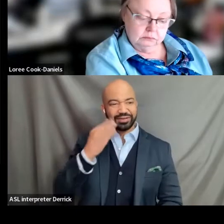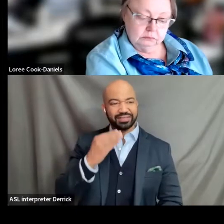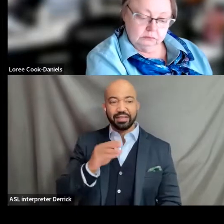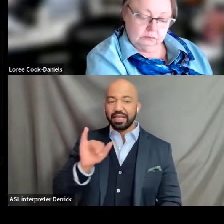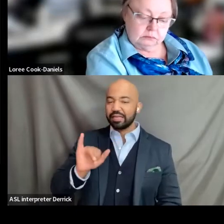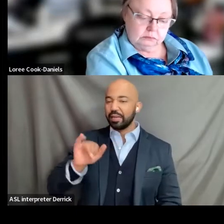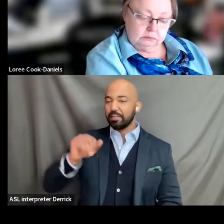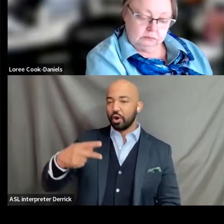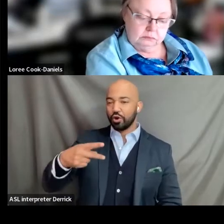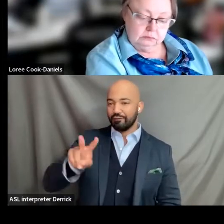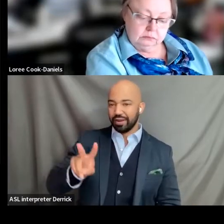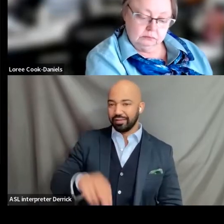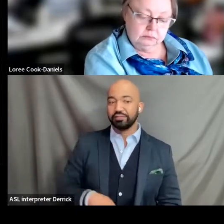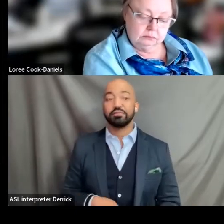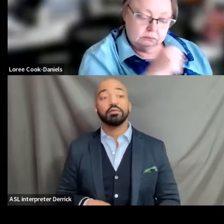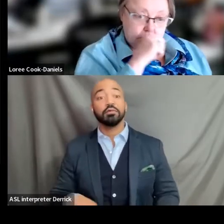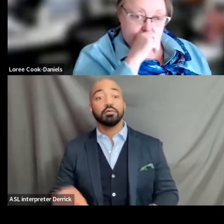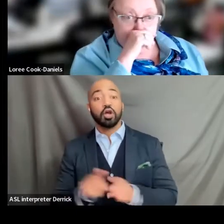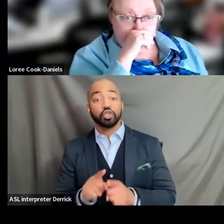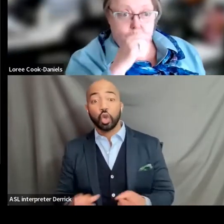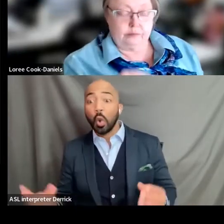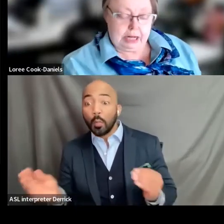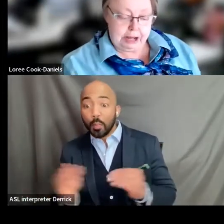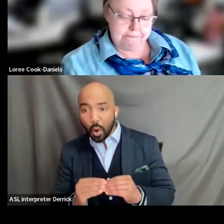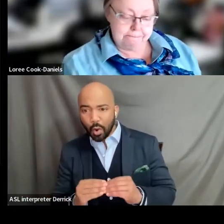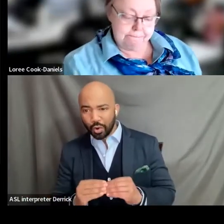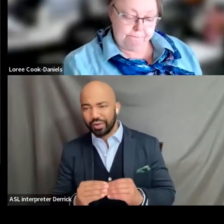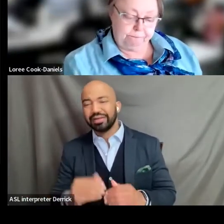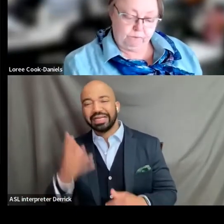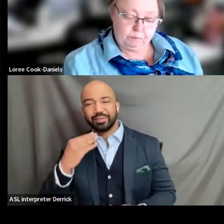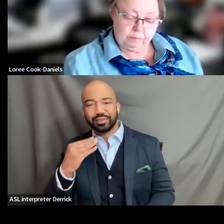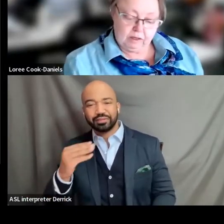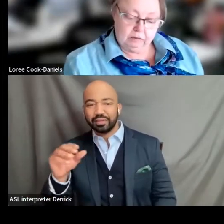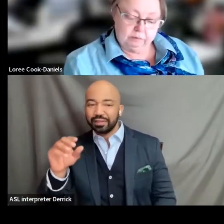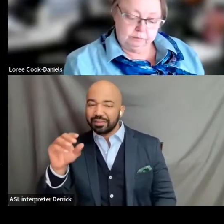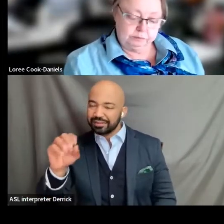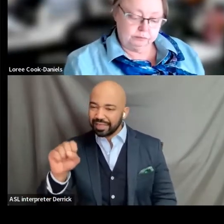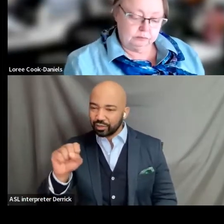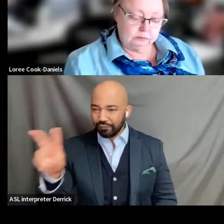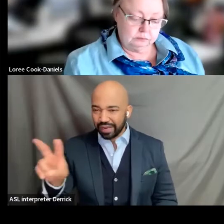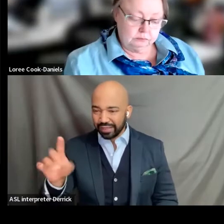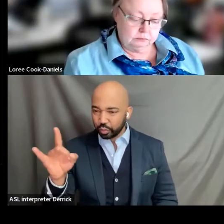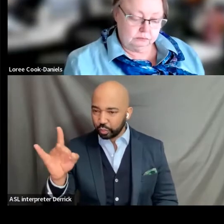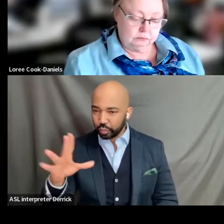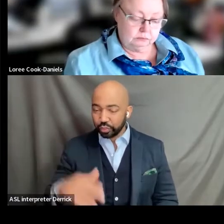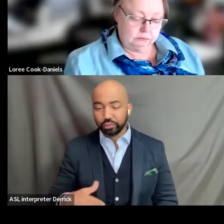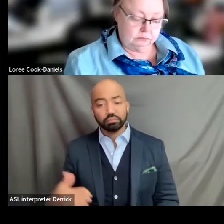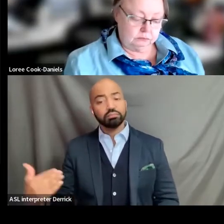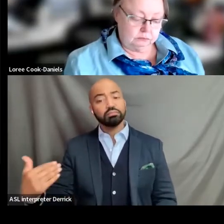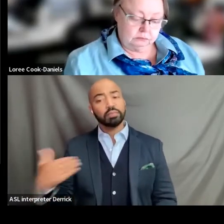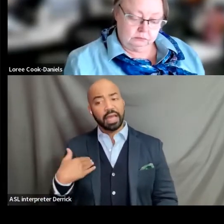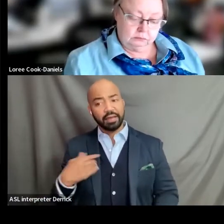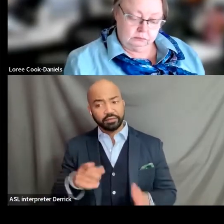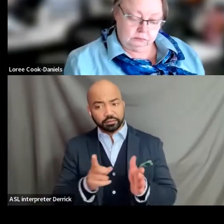and more than that experience sexual violence. Again studies are studies. We can look at many of them and some are gonna be higher